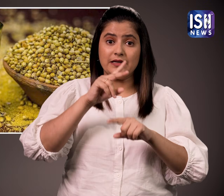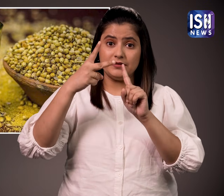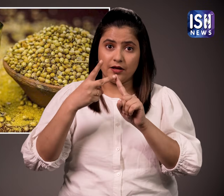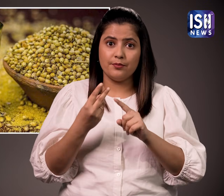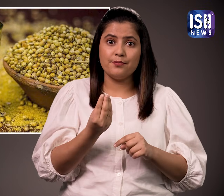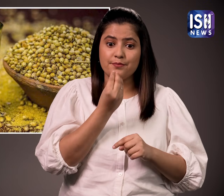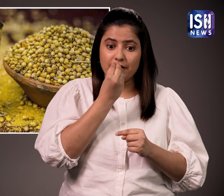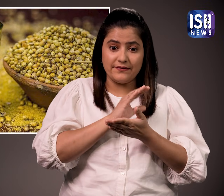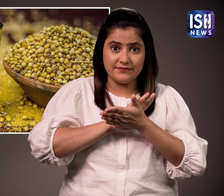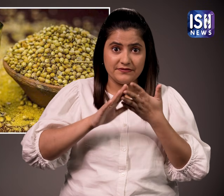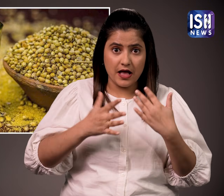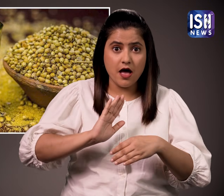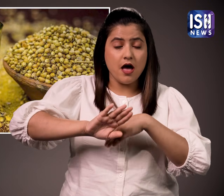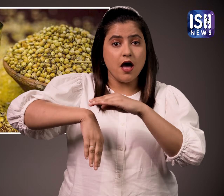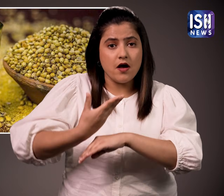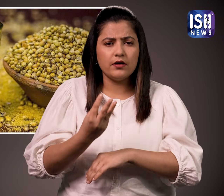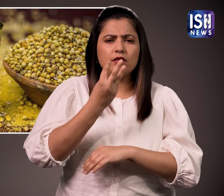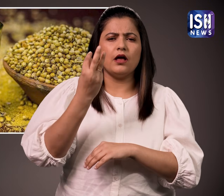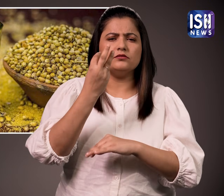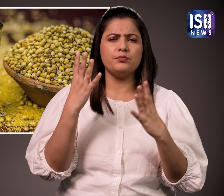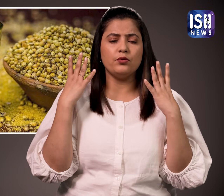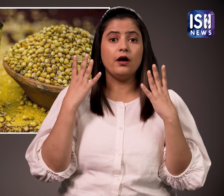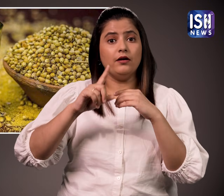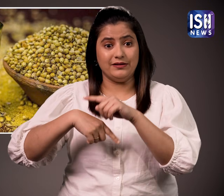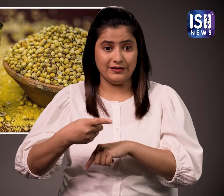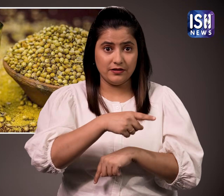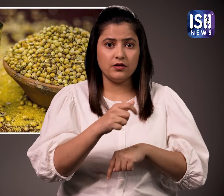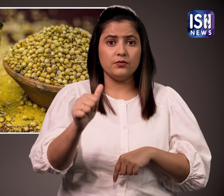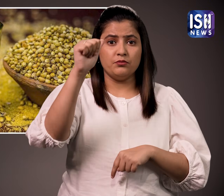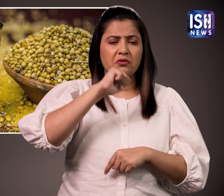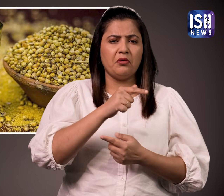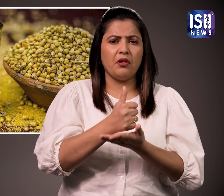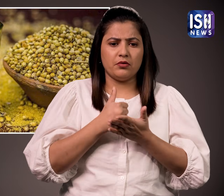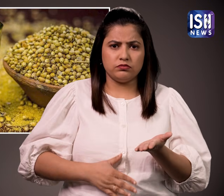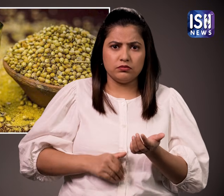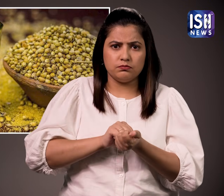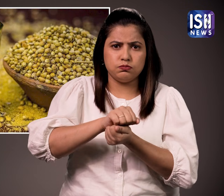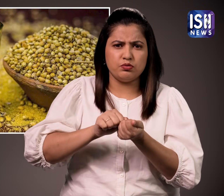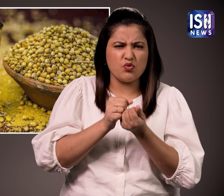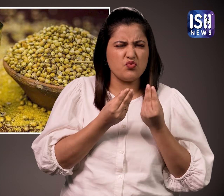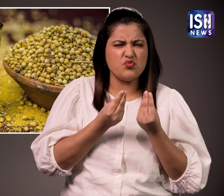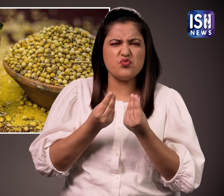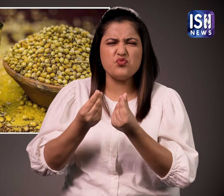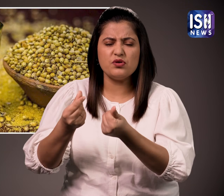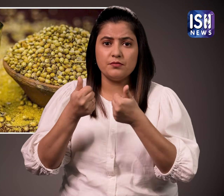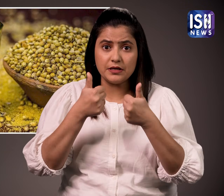Drinking this water 30 minutes after any meal helps in easy digestion